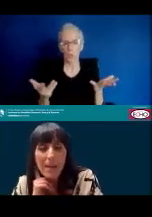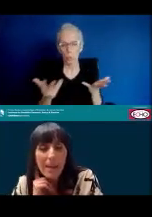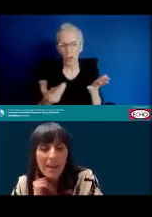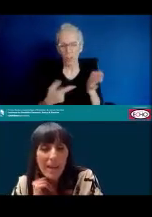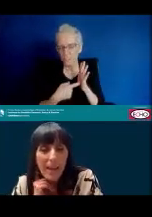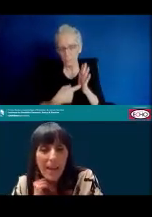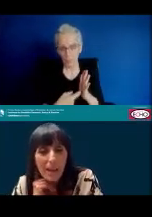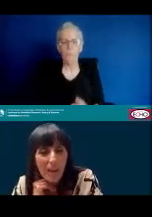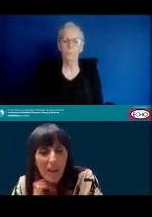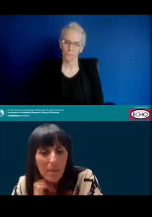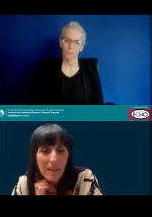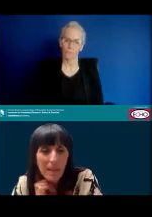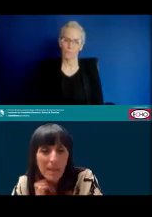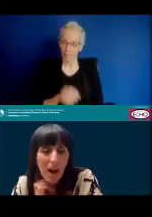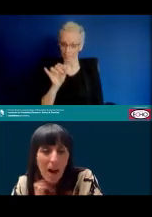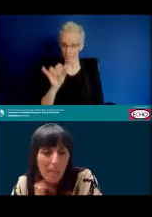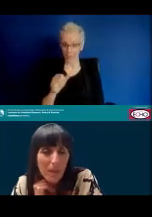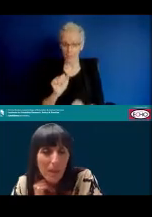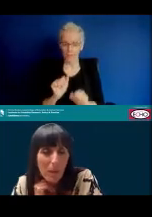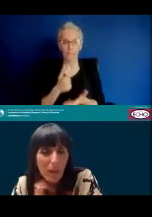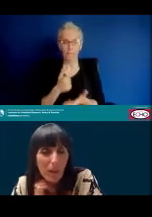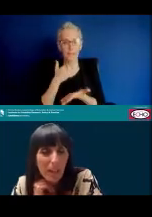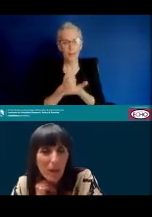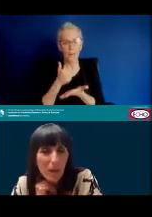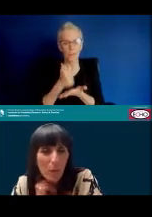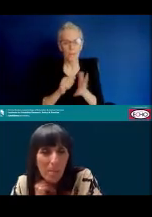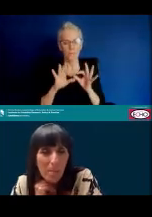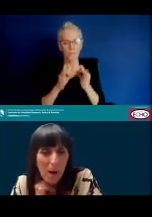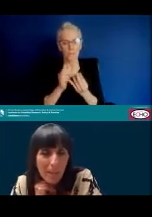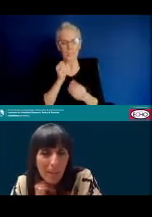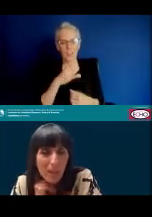And help families not be so worried. So when mom gets